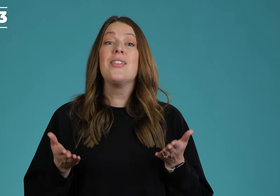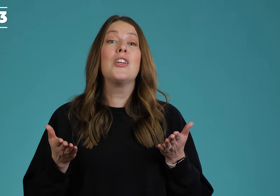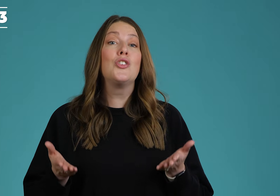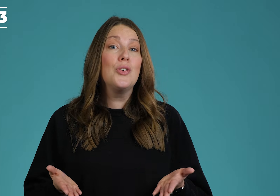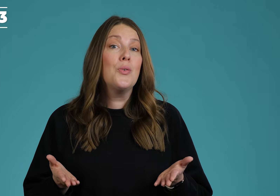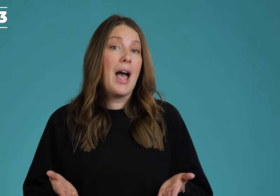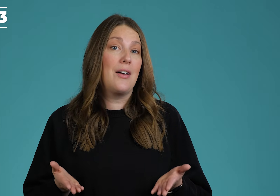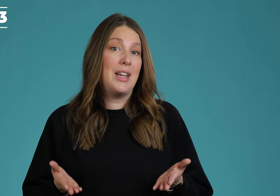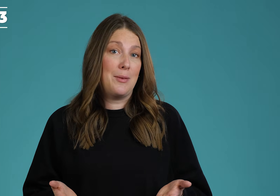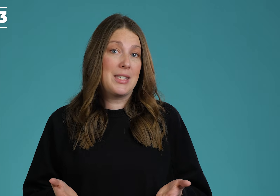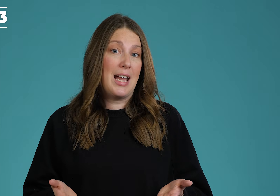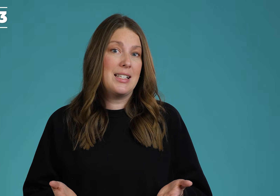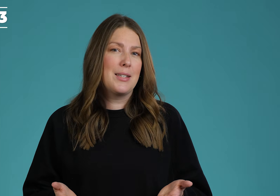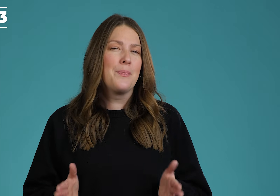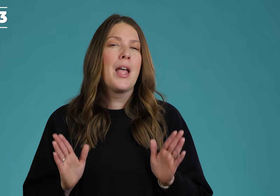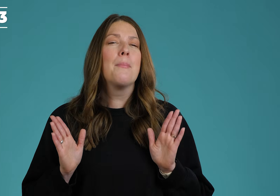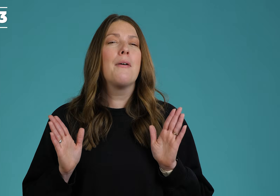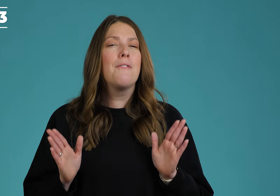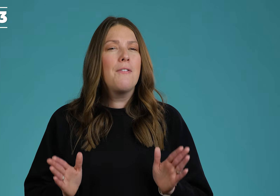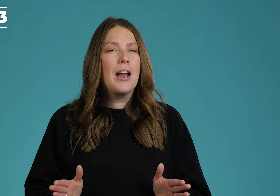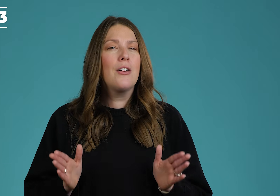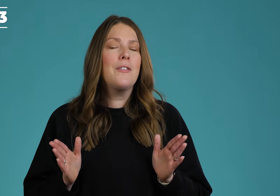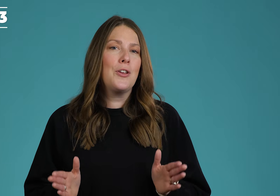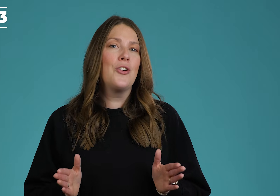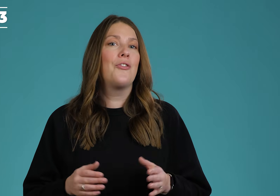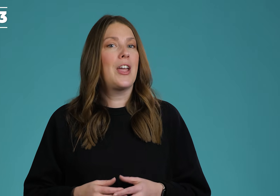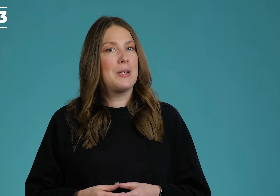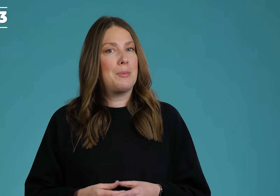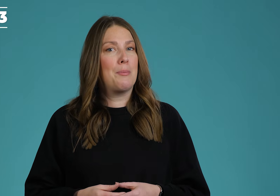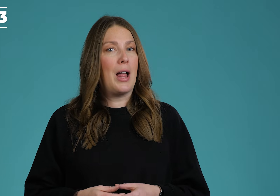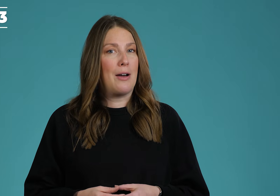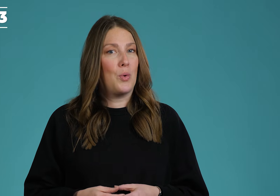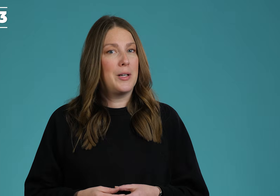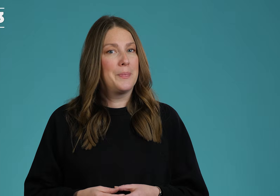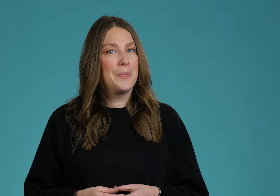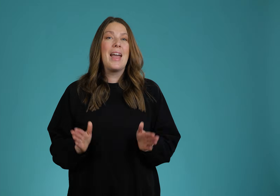that do have name signs, but very few famous people have one.